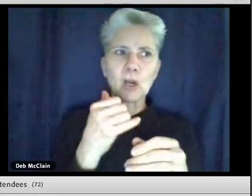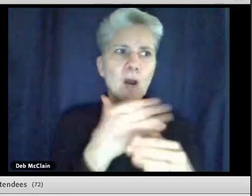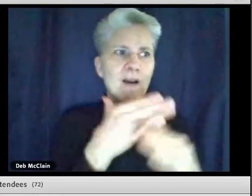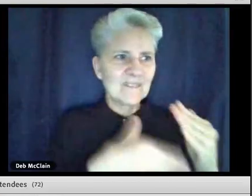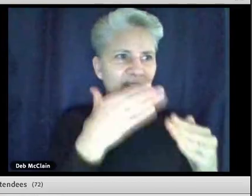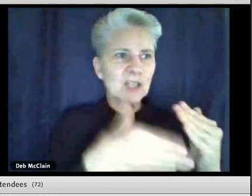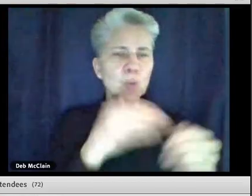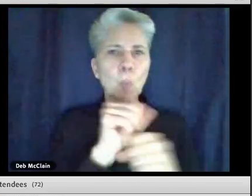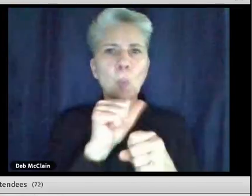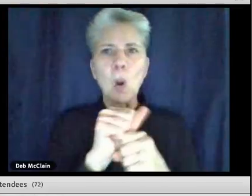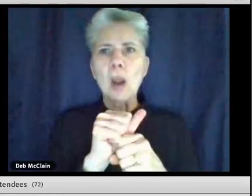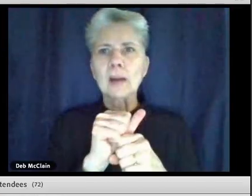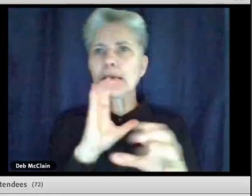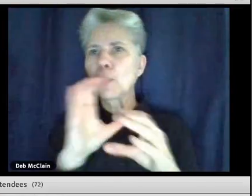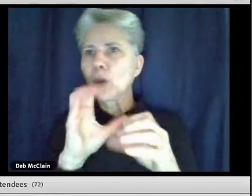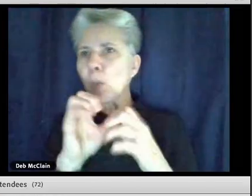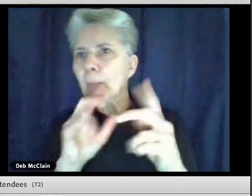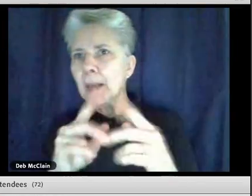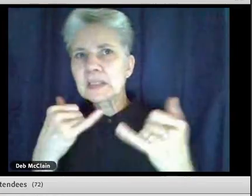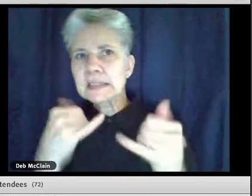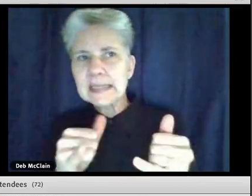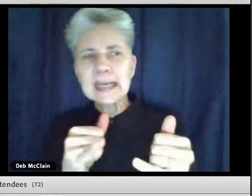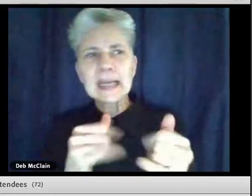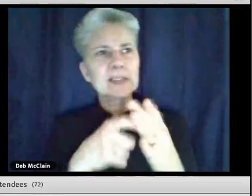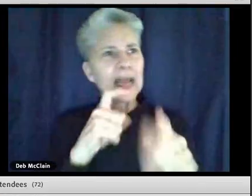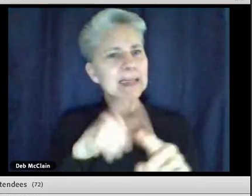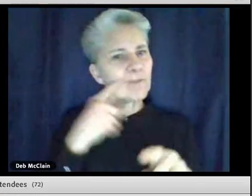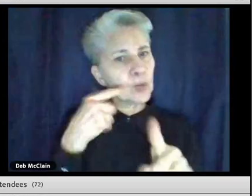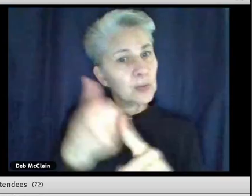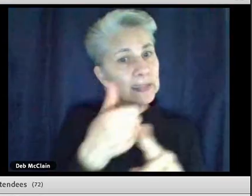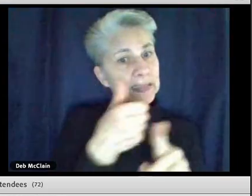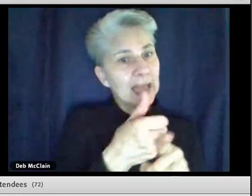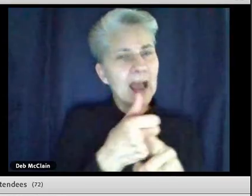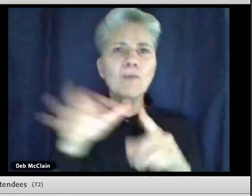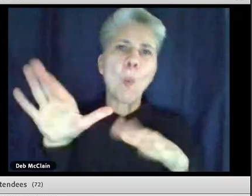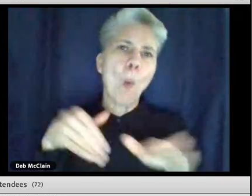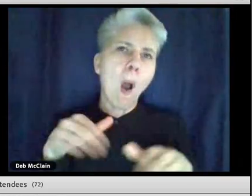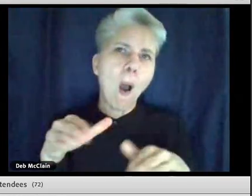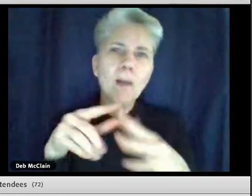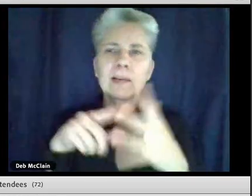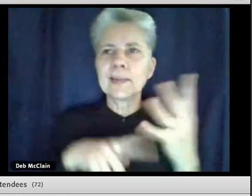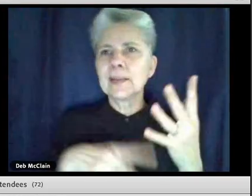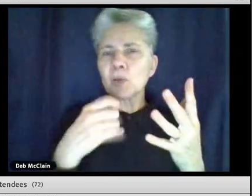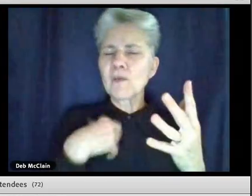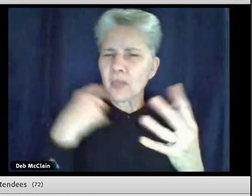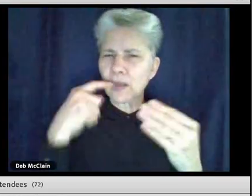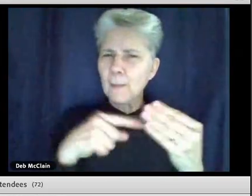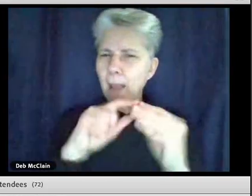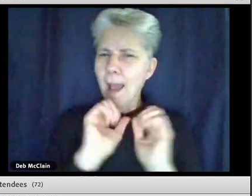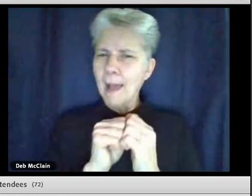your routine for that, right? You have to make sure you still get your work done and that you're still communicating with people, and you take time for yourself as well.